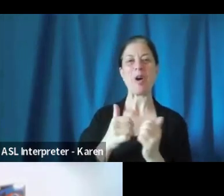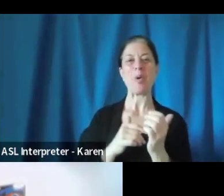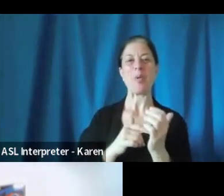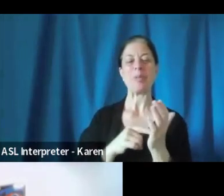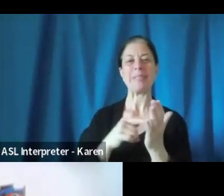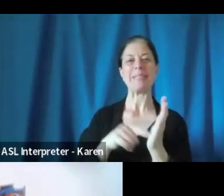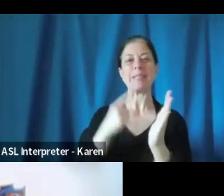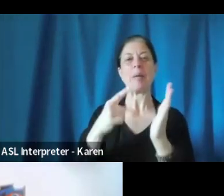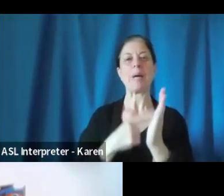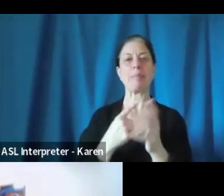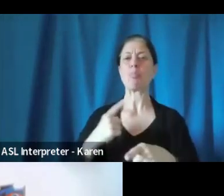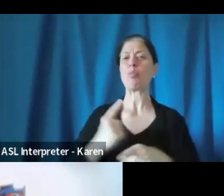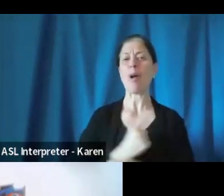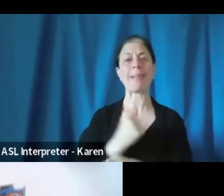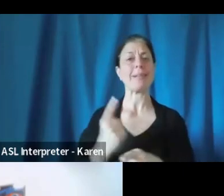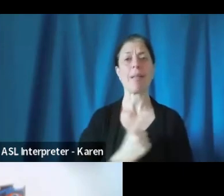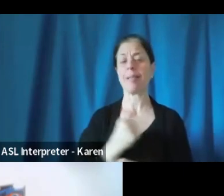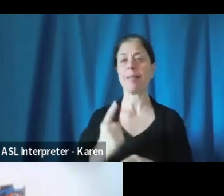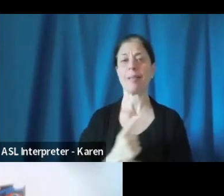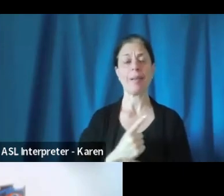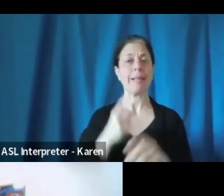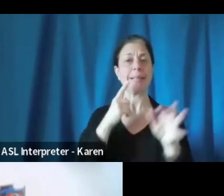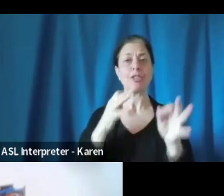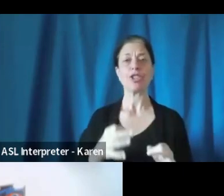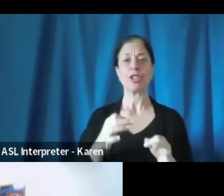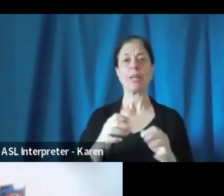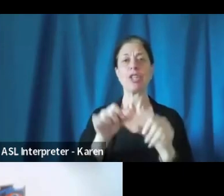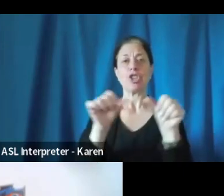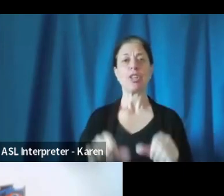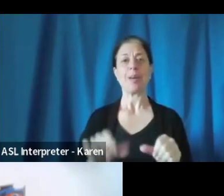Thank you so much for that,